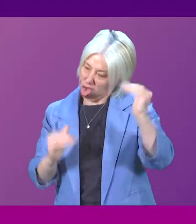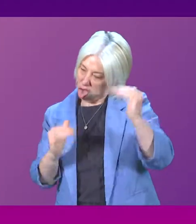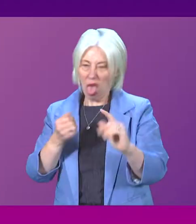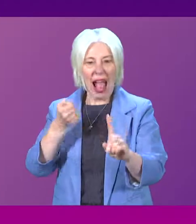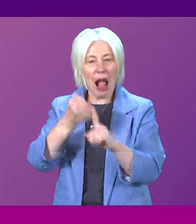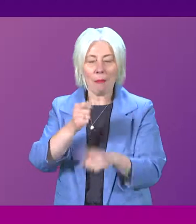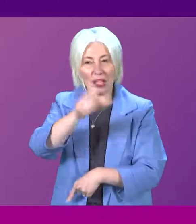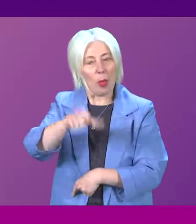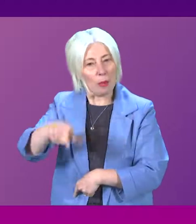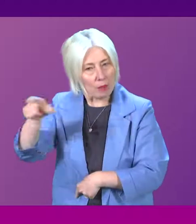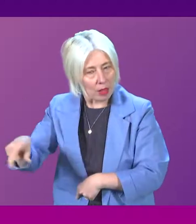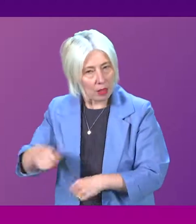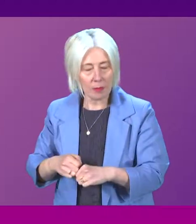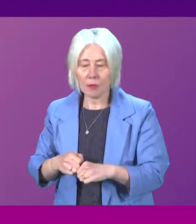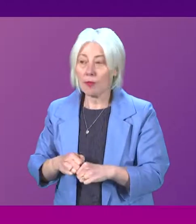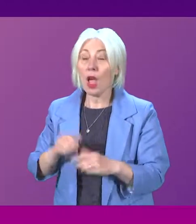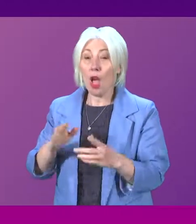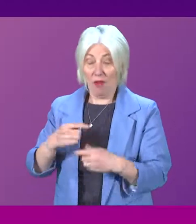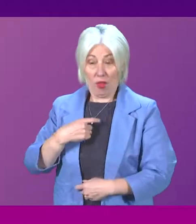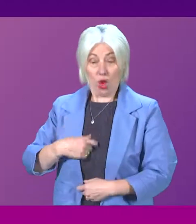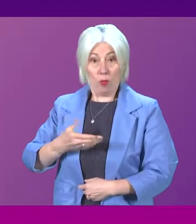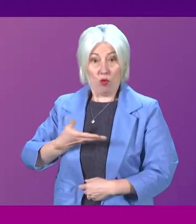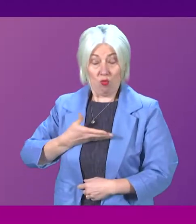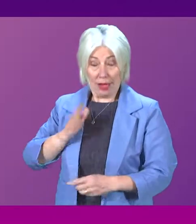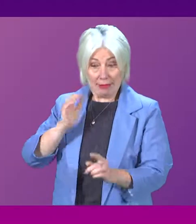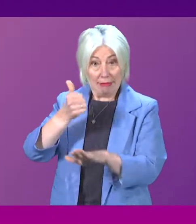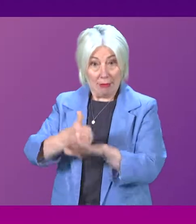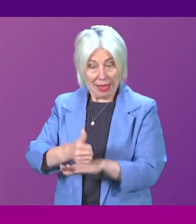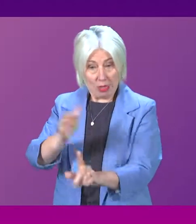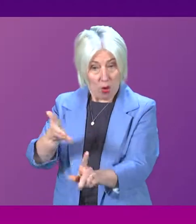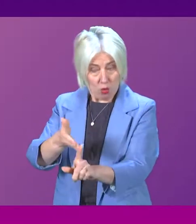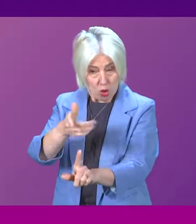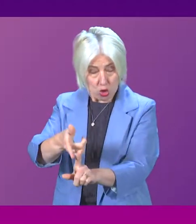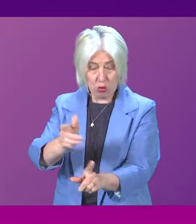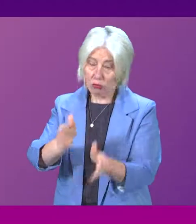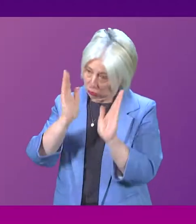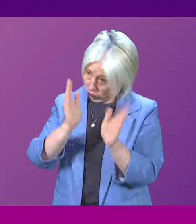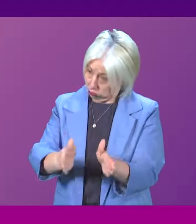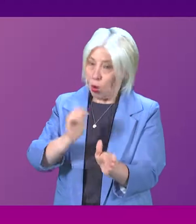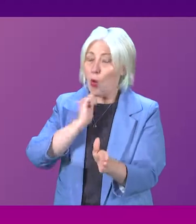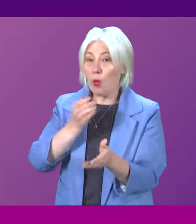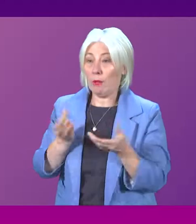The operation in practice of a human rights-based approach will, and must, still lie in the hands of the inquiry chair.